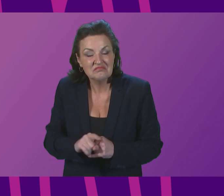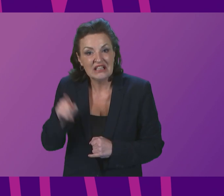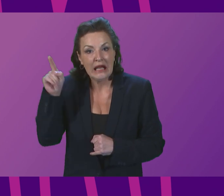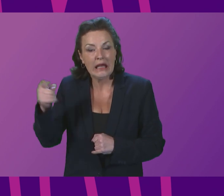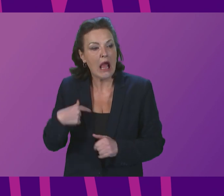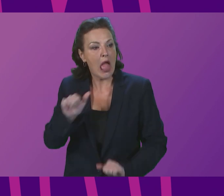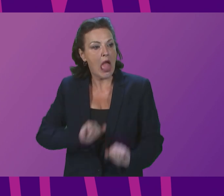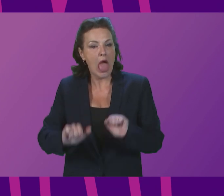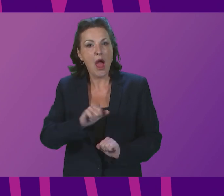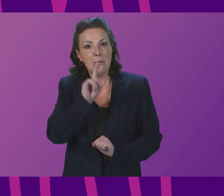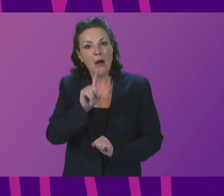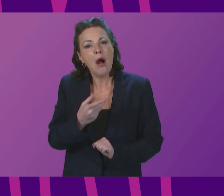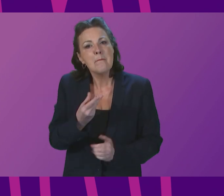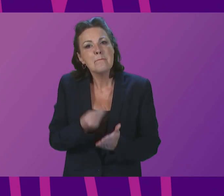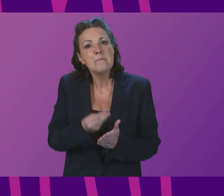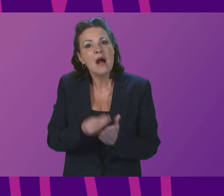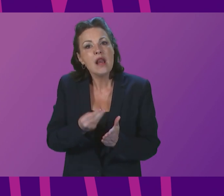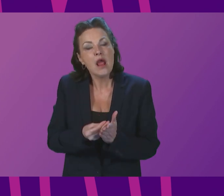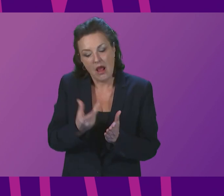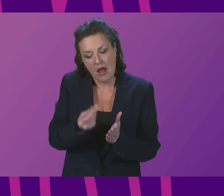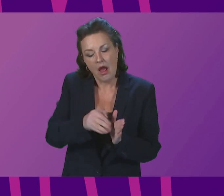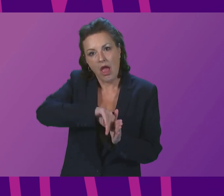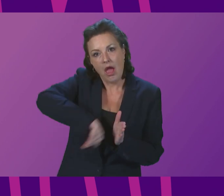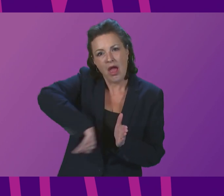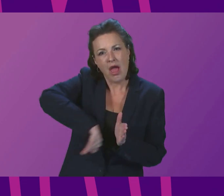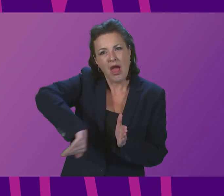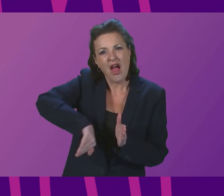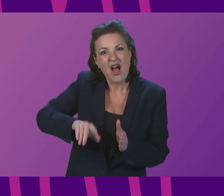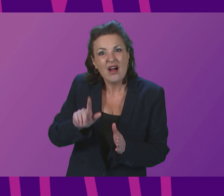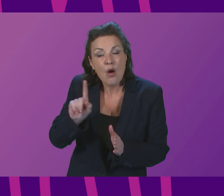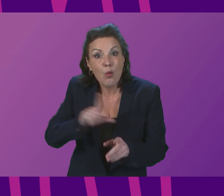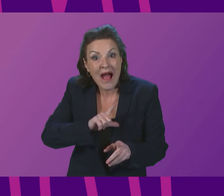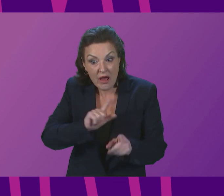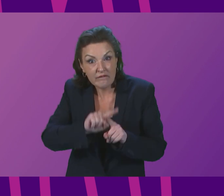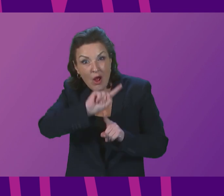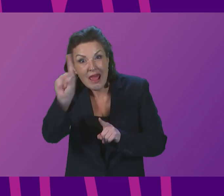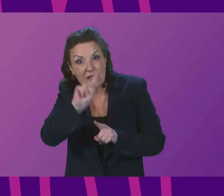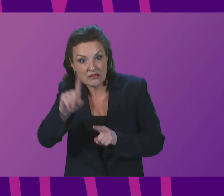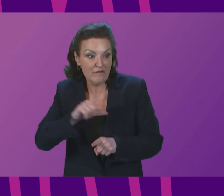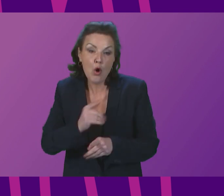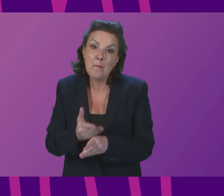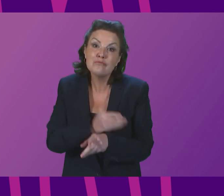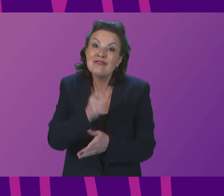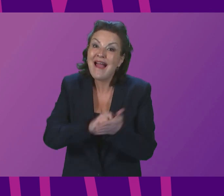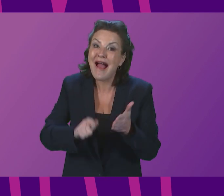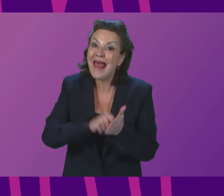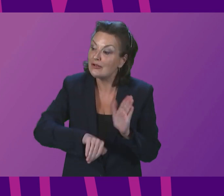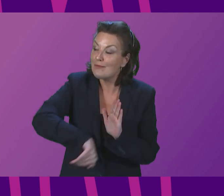away money for pre-election bribes. That money could be spent right now to help those who are in desperate circumstances.